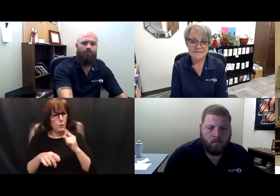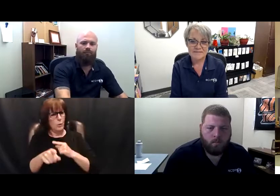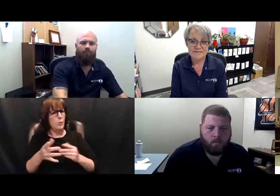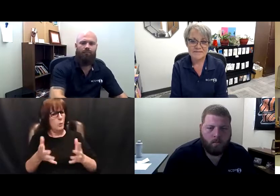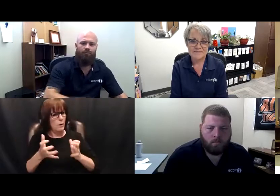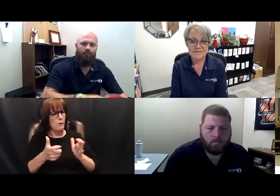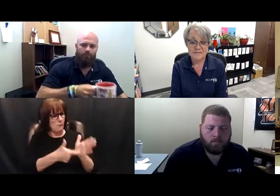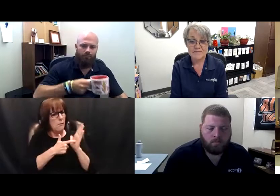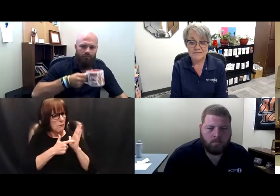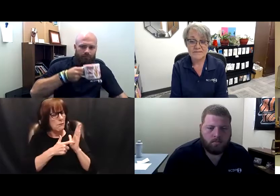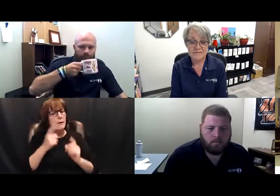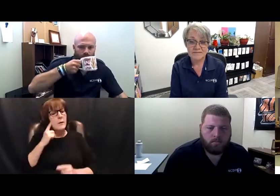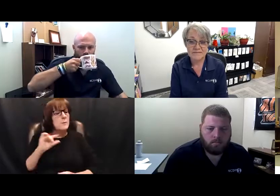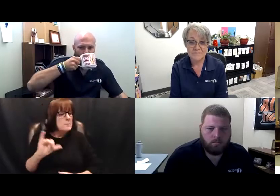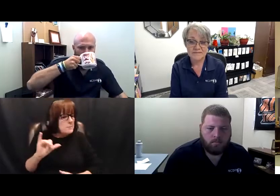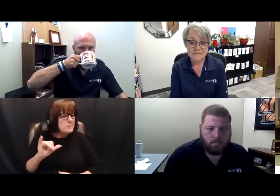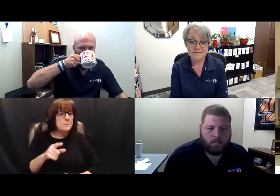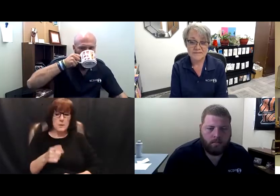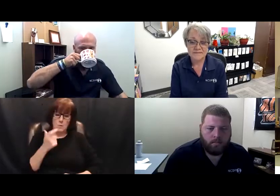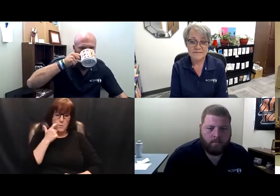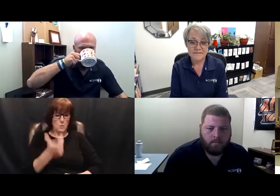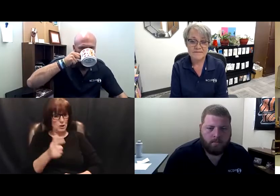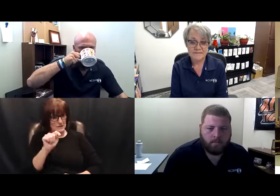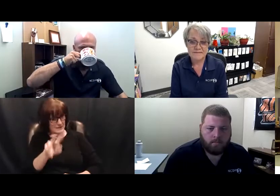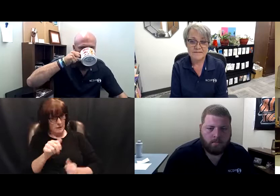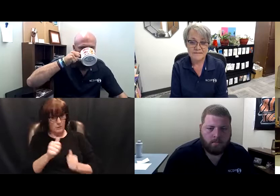Things like "if you watch television with the captions on